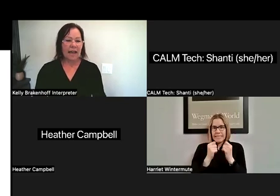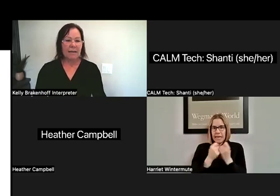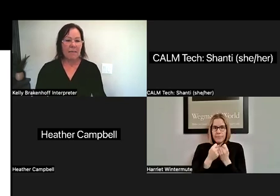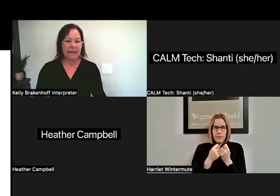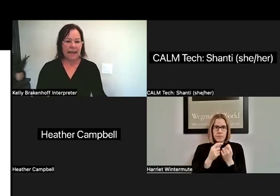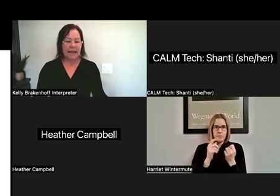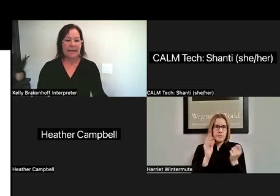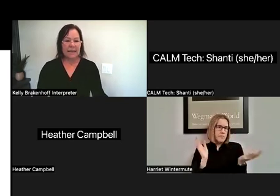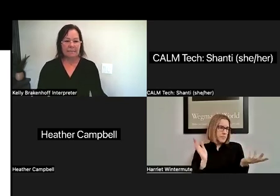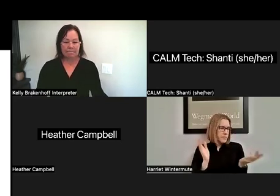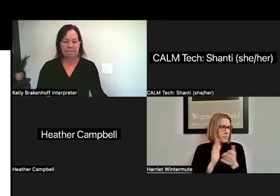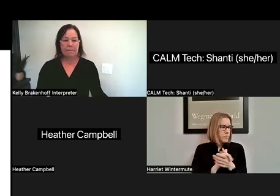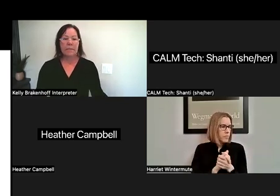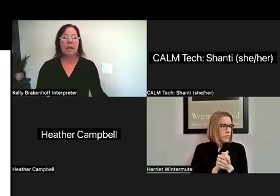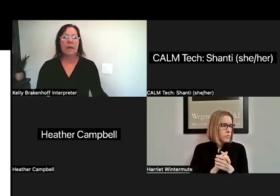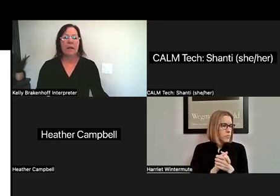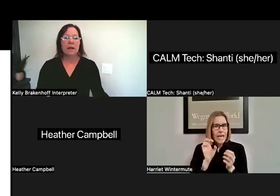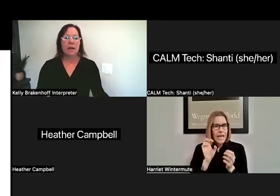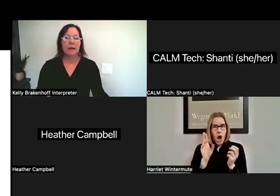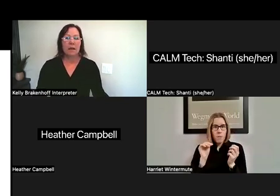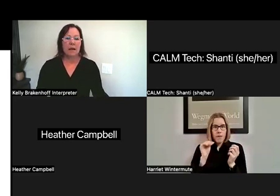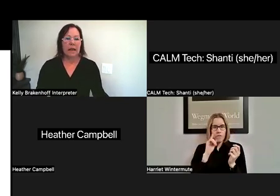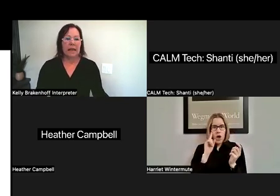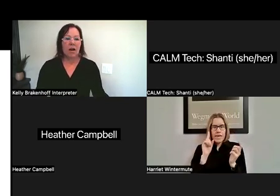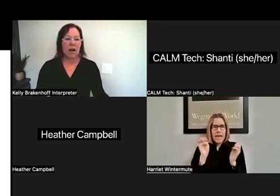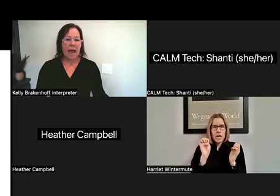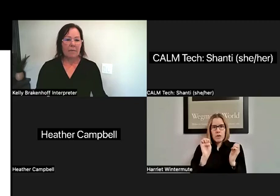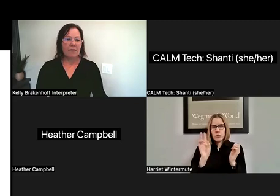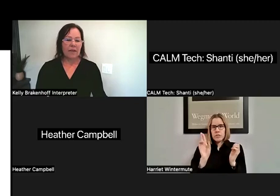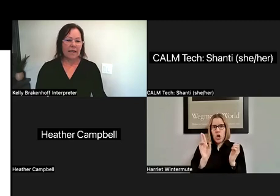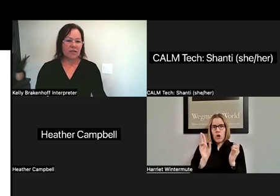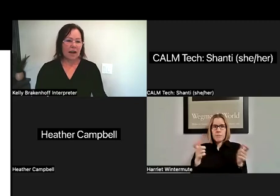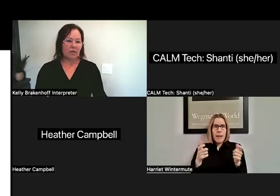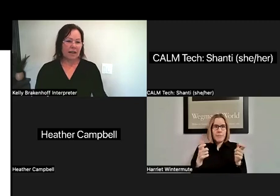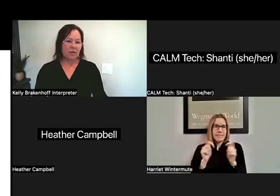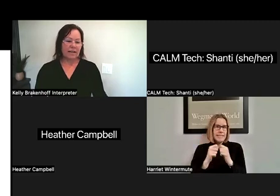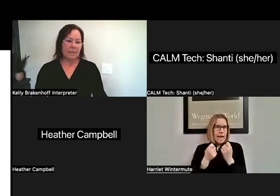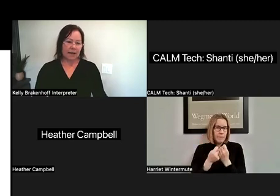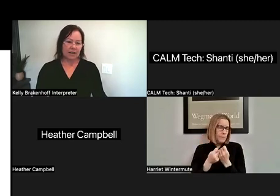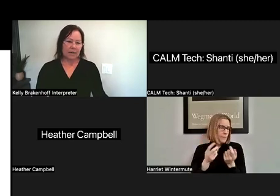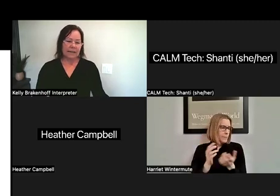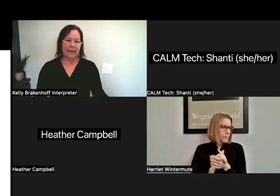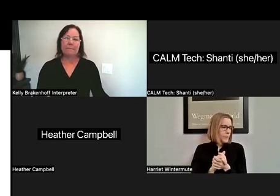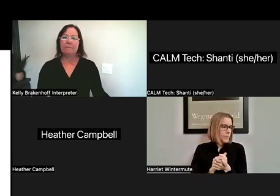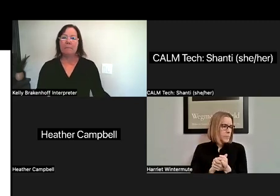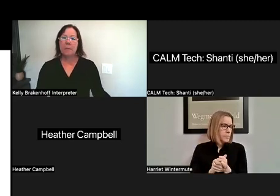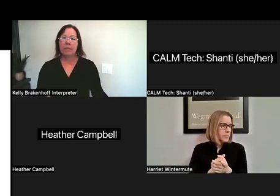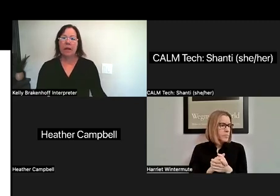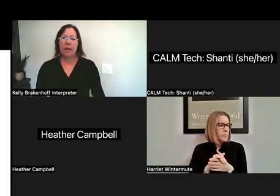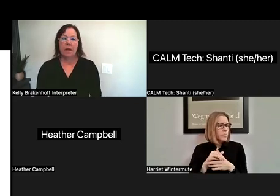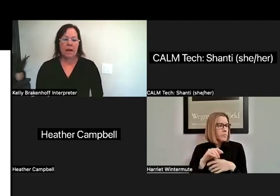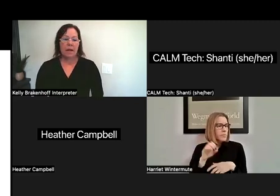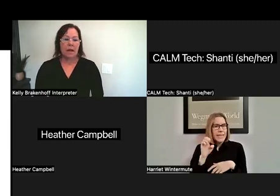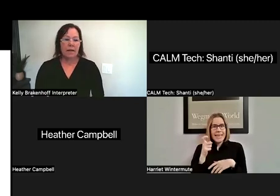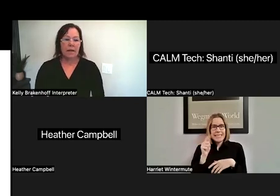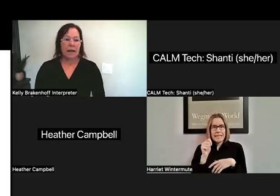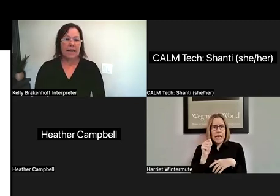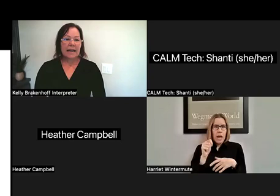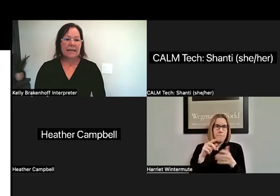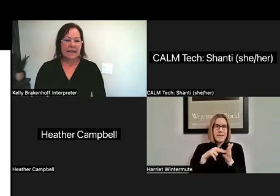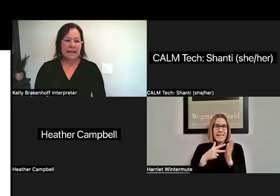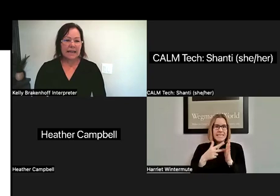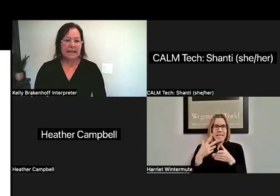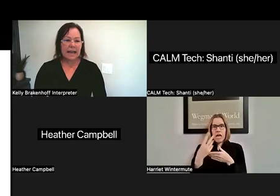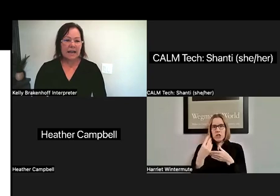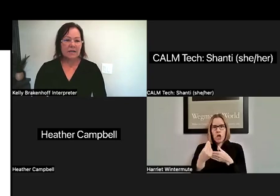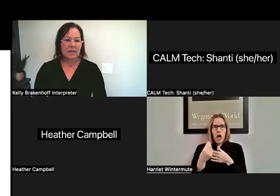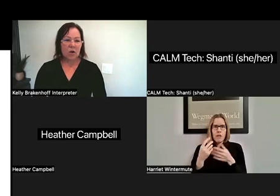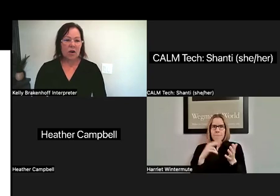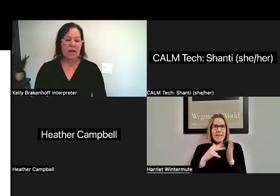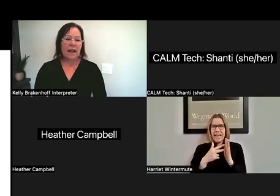and meta data team. ERM for the electronic resources management team. EXT. Stands for